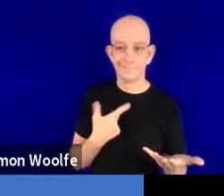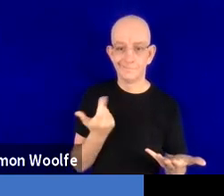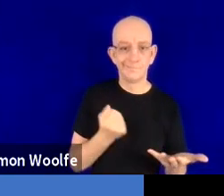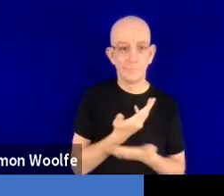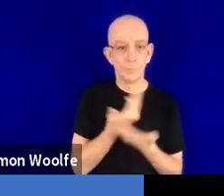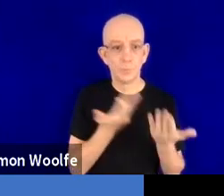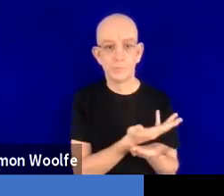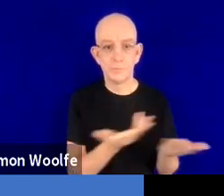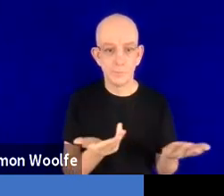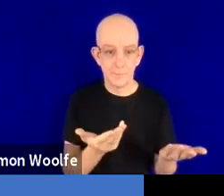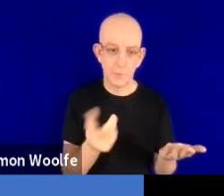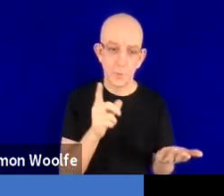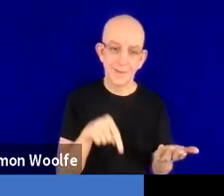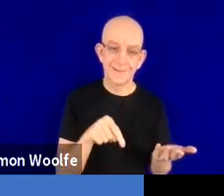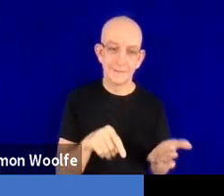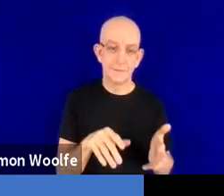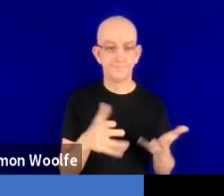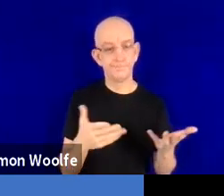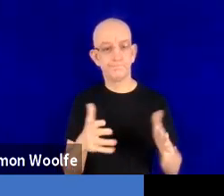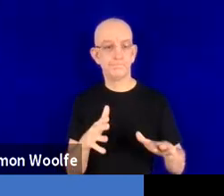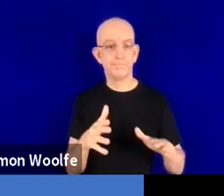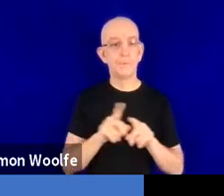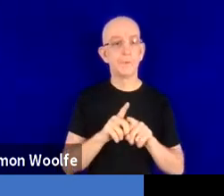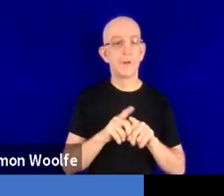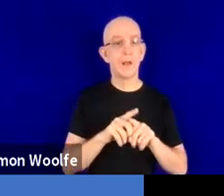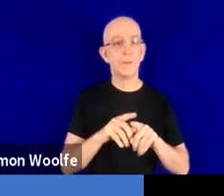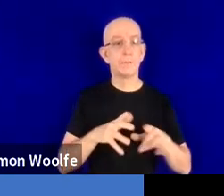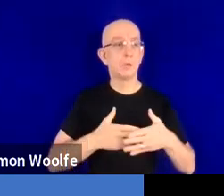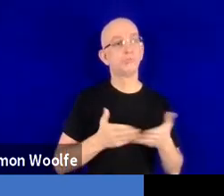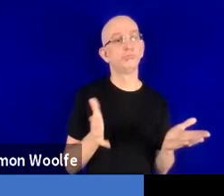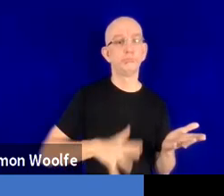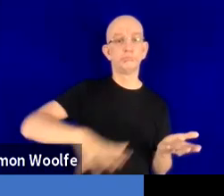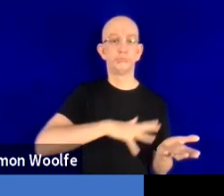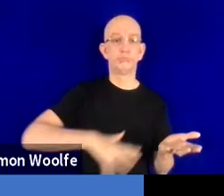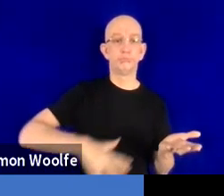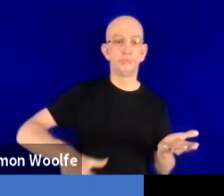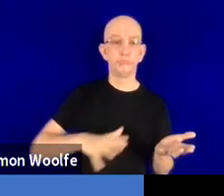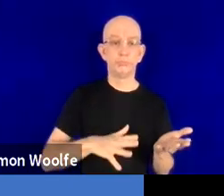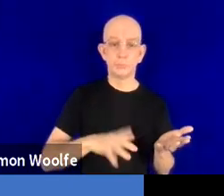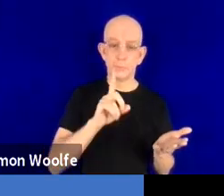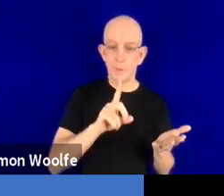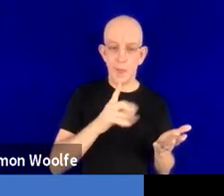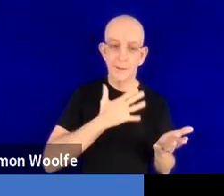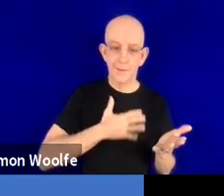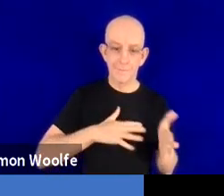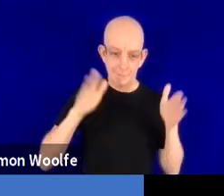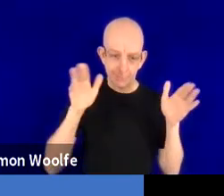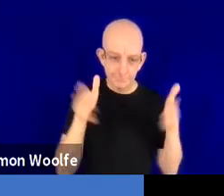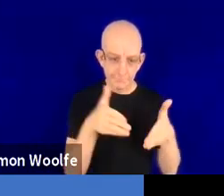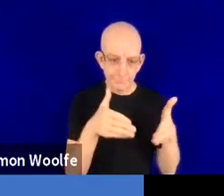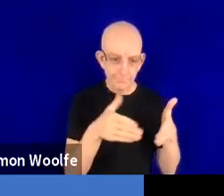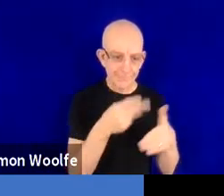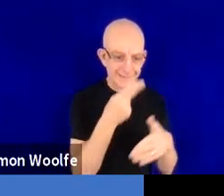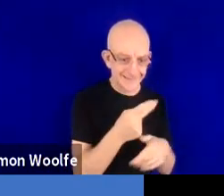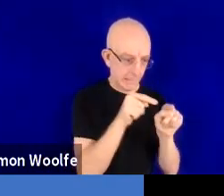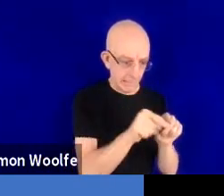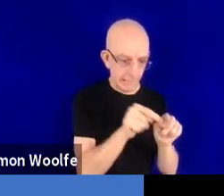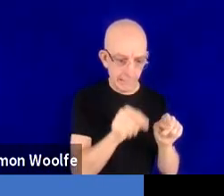particularly those disability specific ones, is still extremely limited. The ILO estimates, based on kind of 2017 data